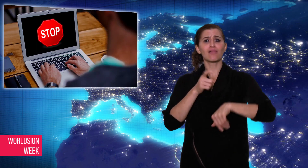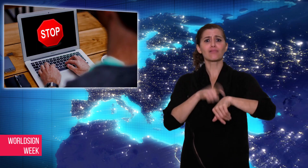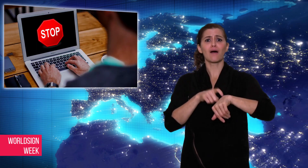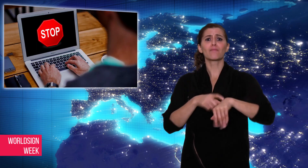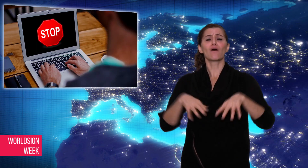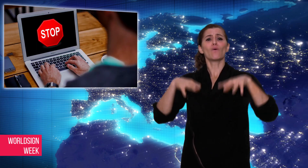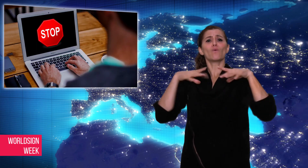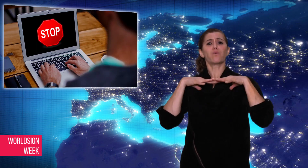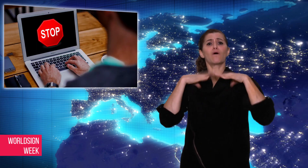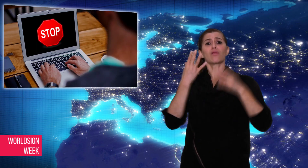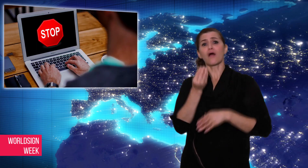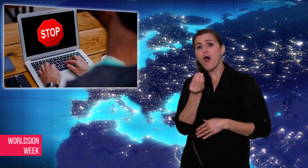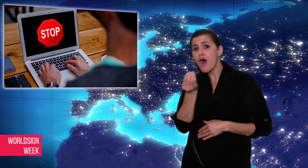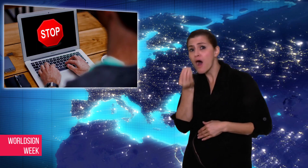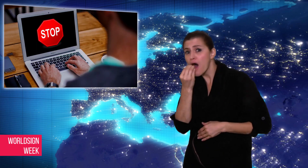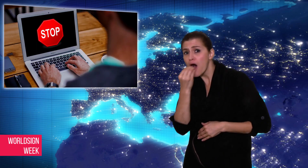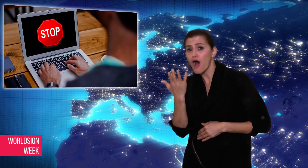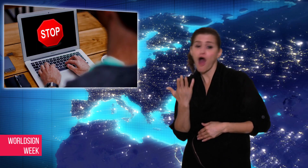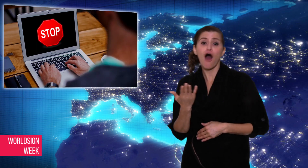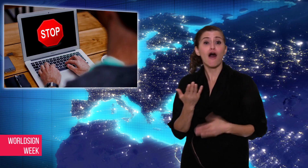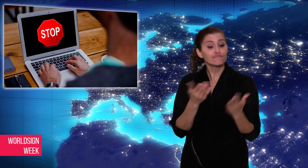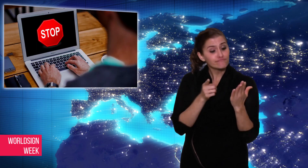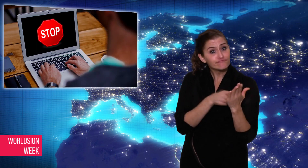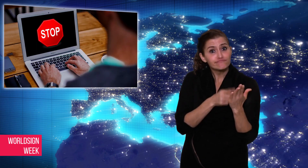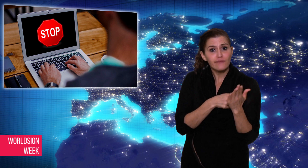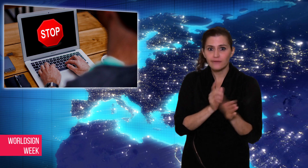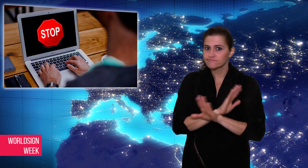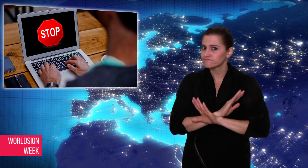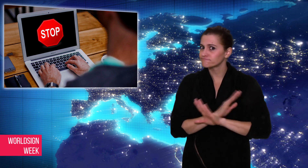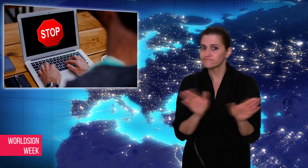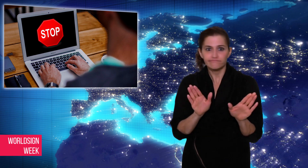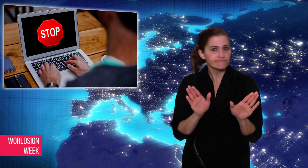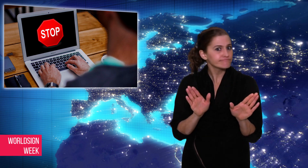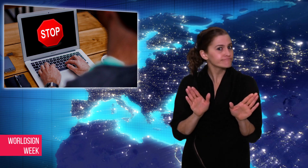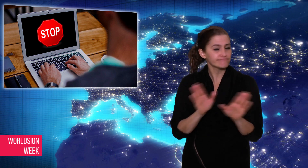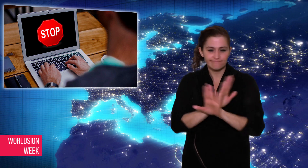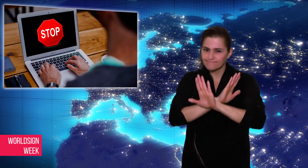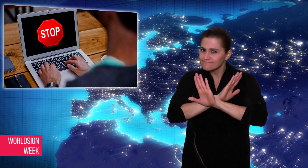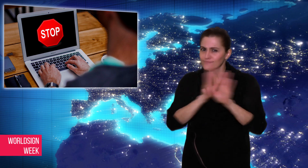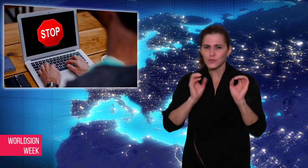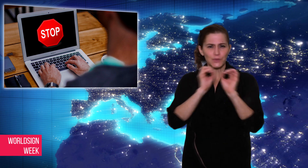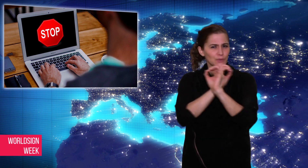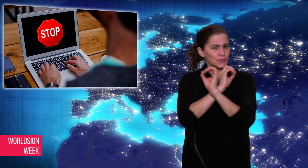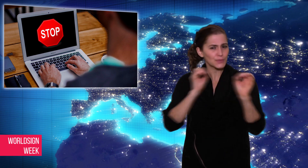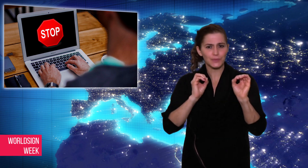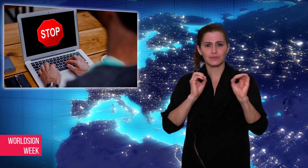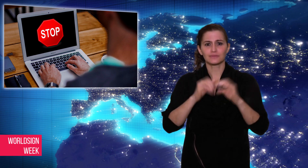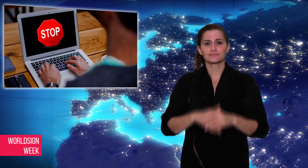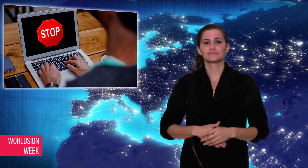middle schools during entire school